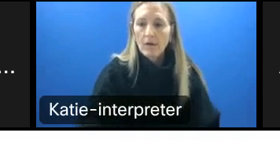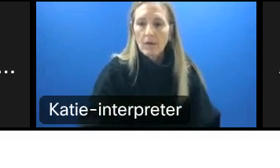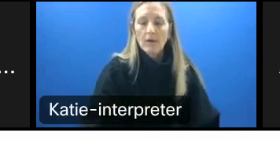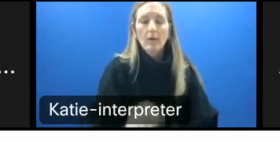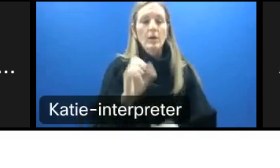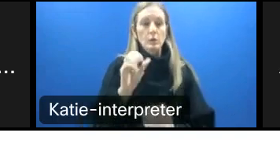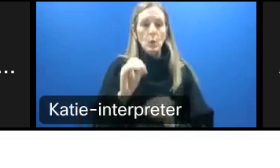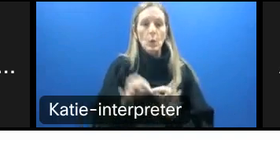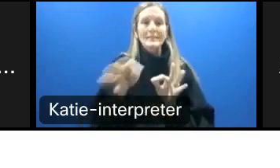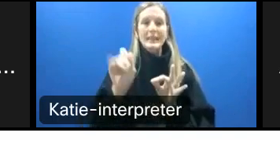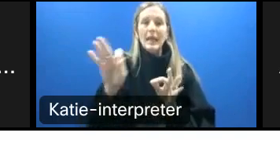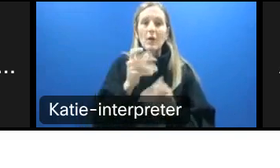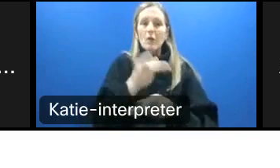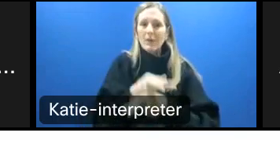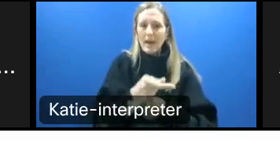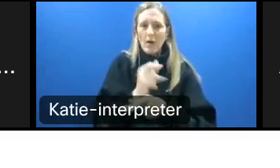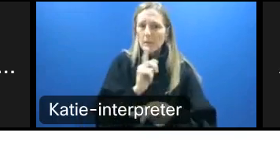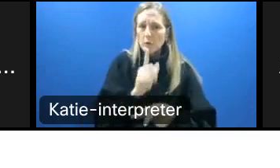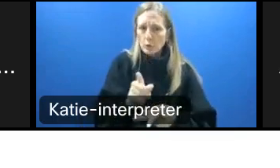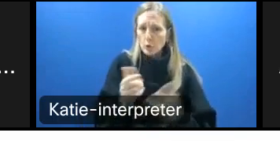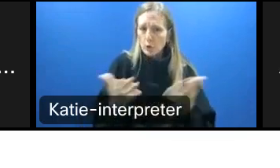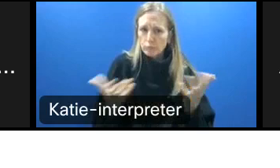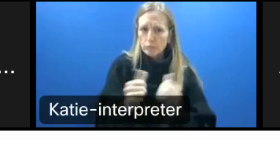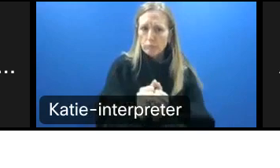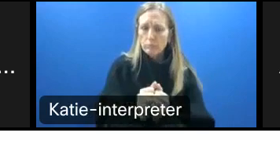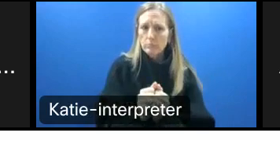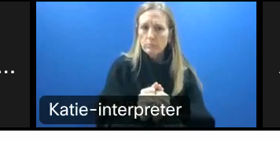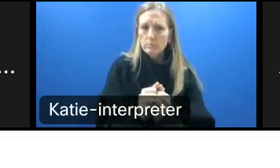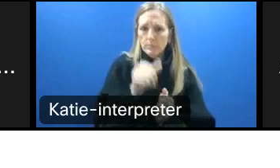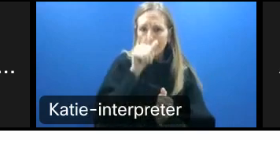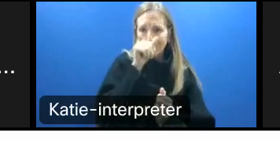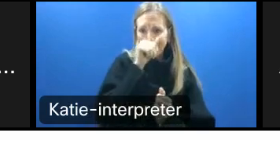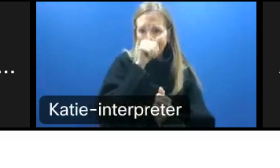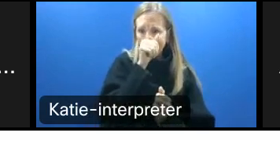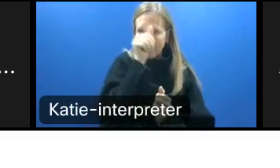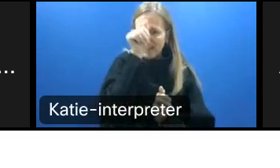I'm not sure what you're you want to the table.